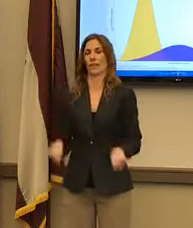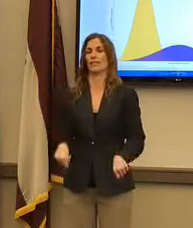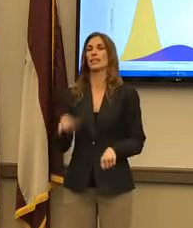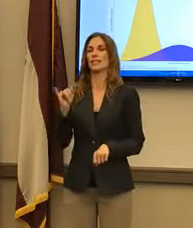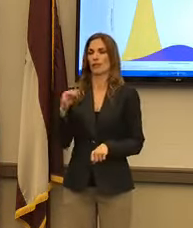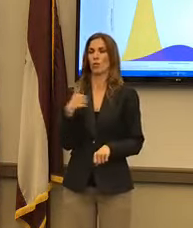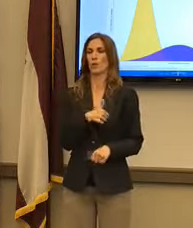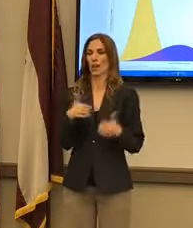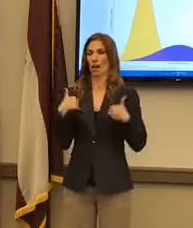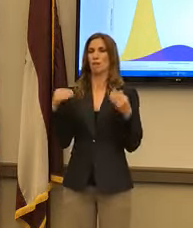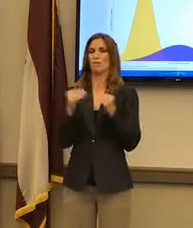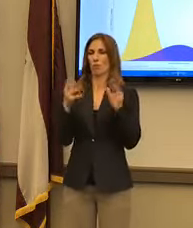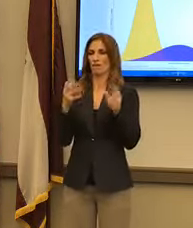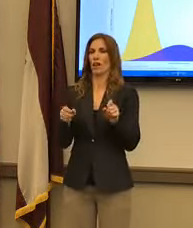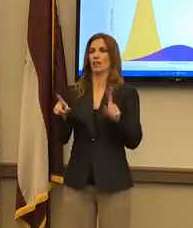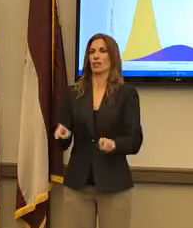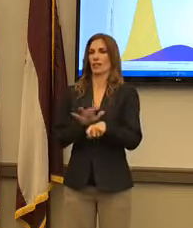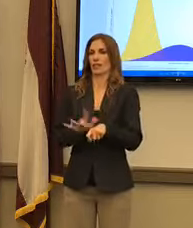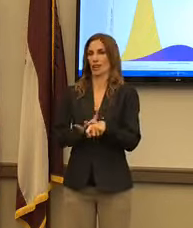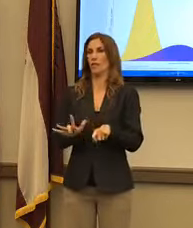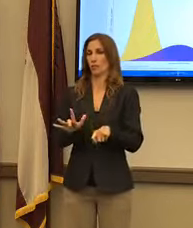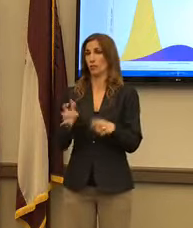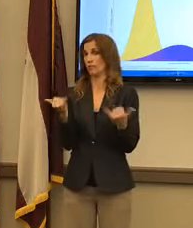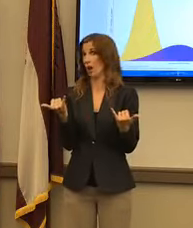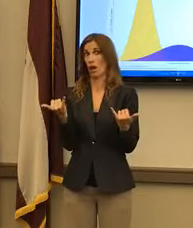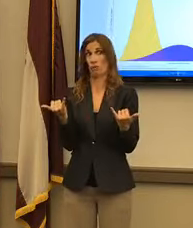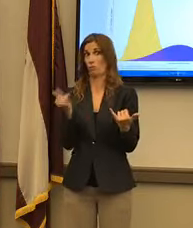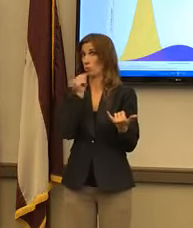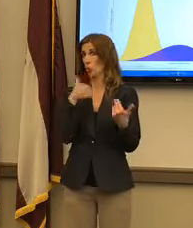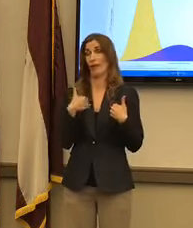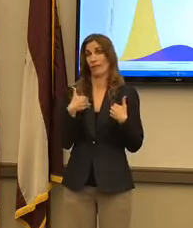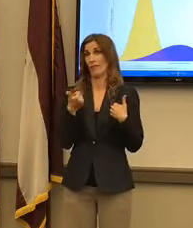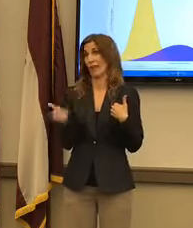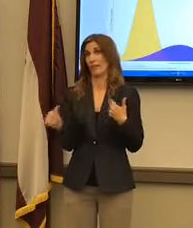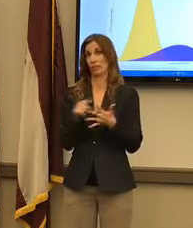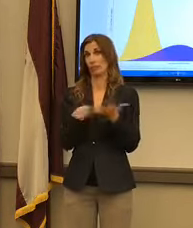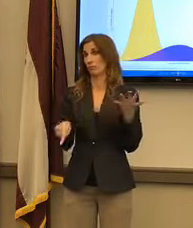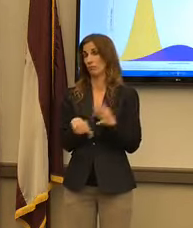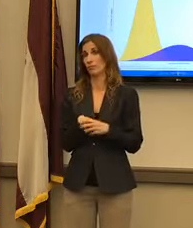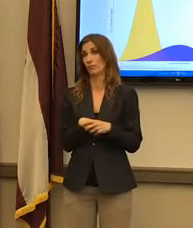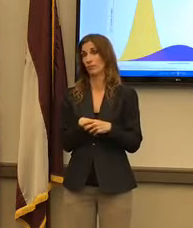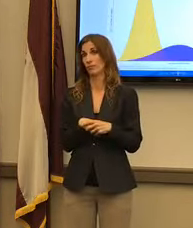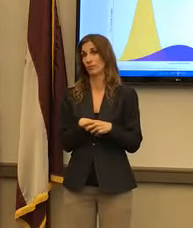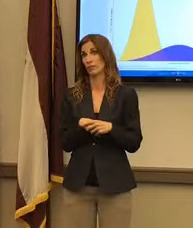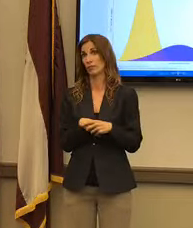had more rapid testing available right now we really don't have any so you know